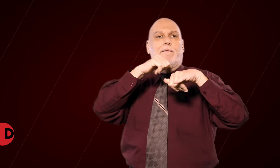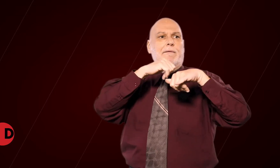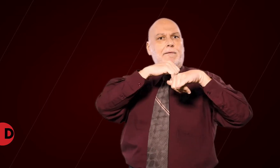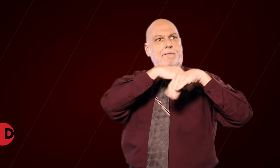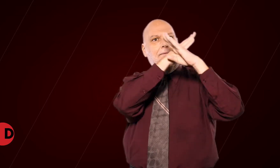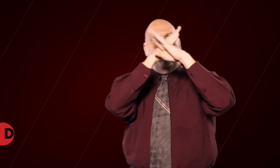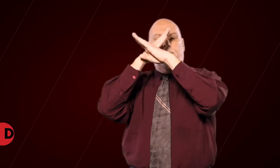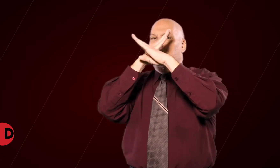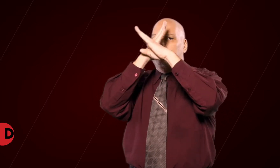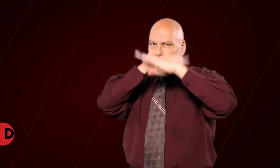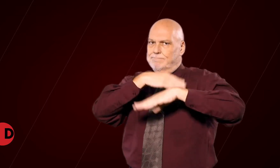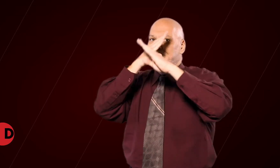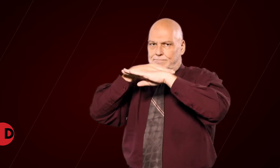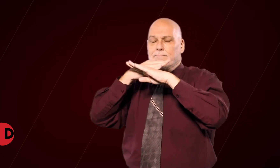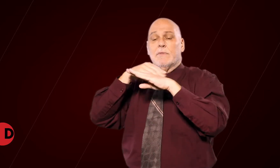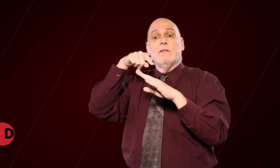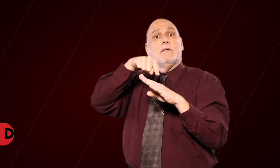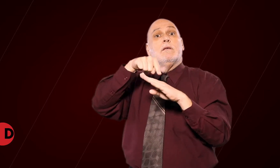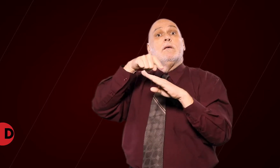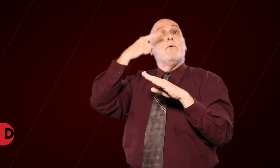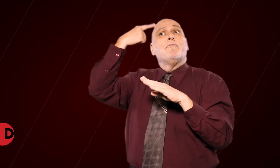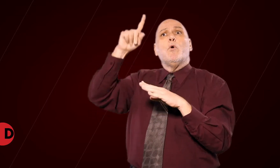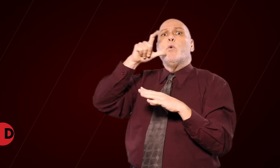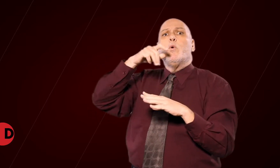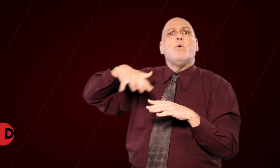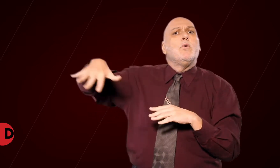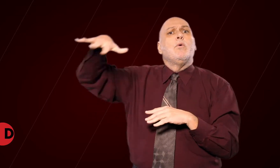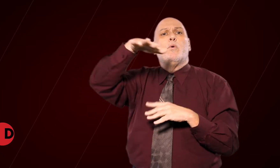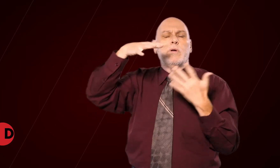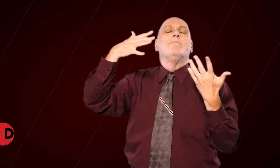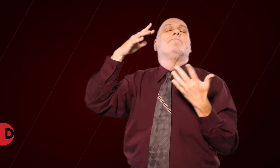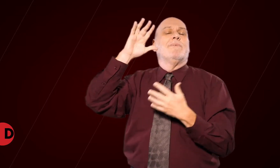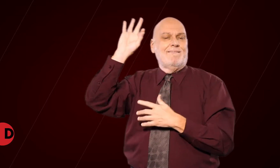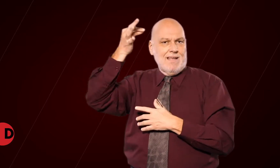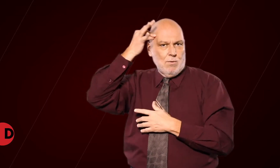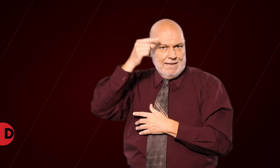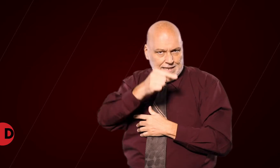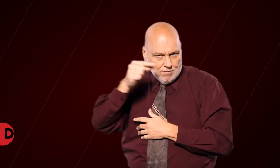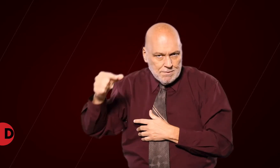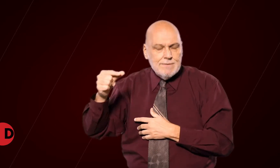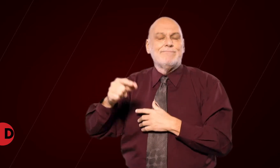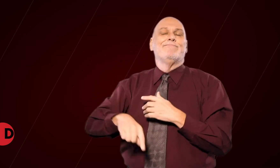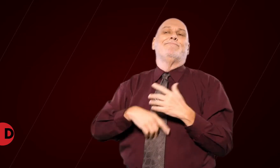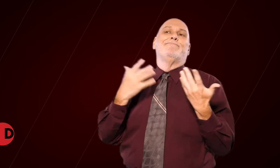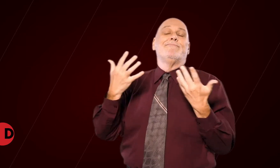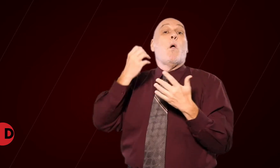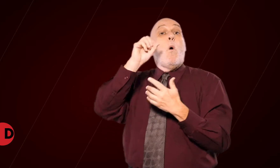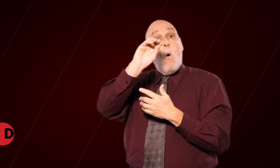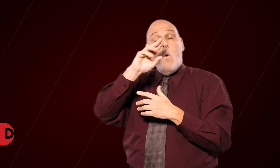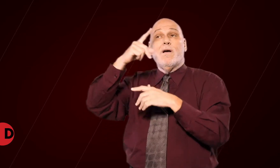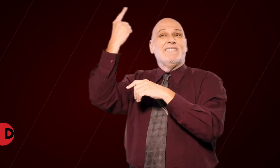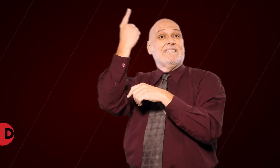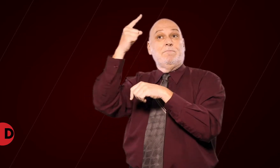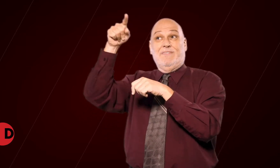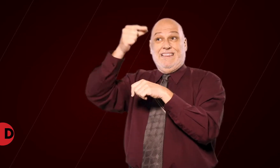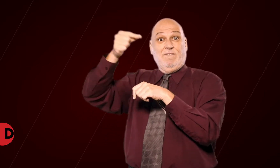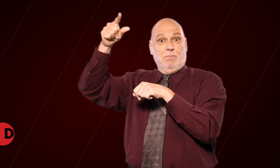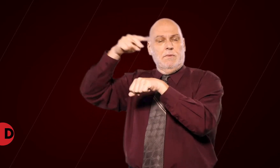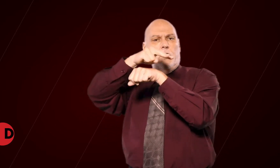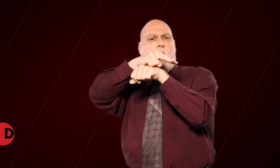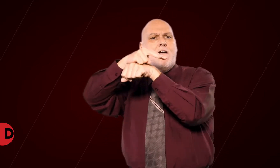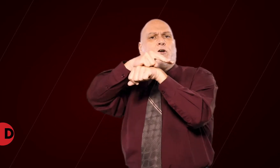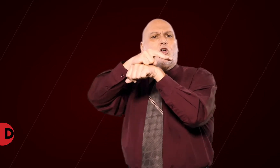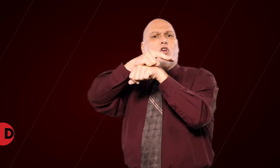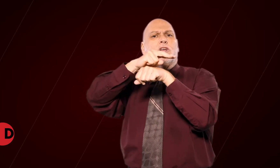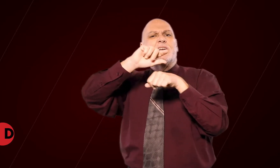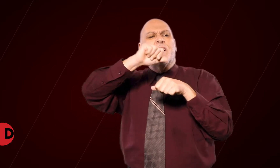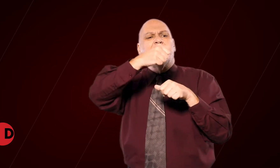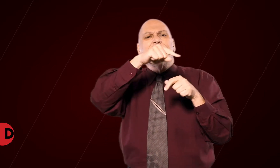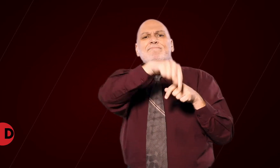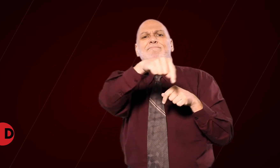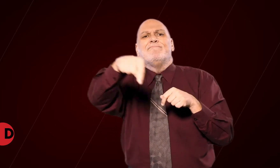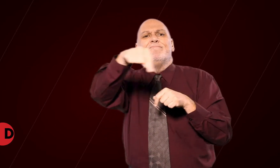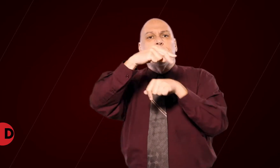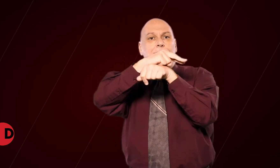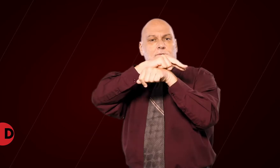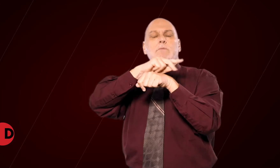accessibility standards for federal government and federally regulated